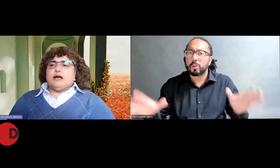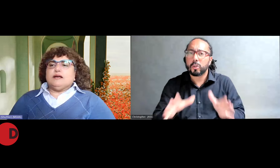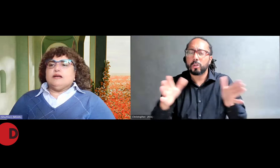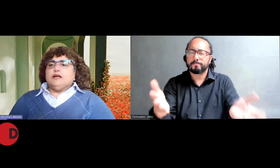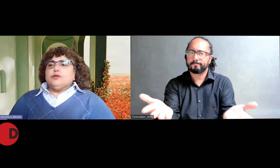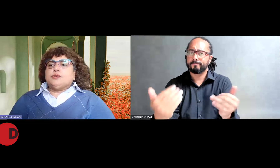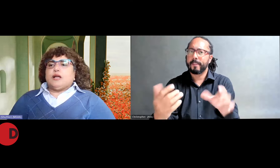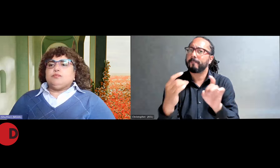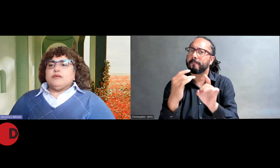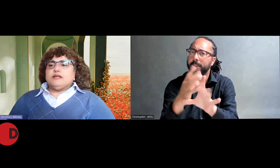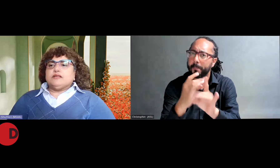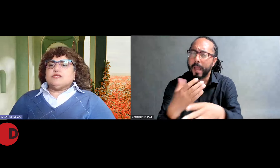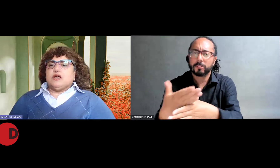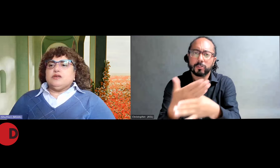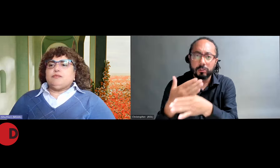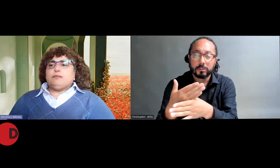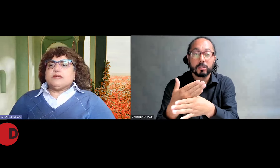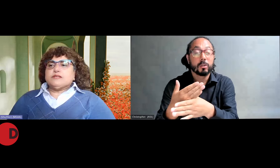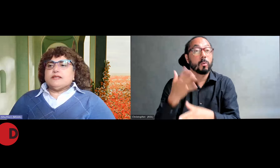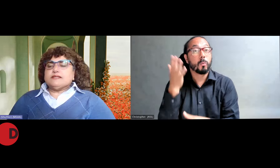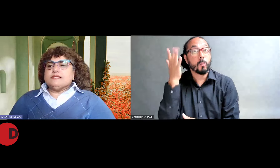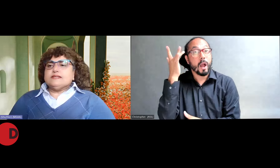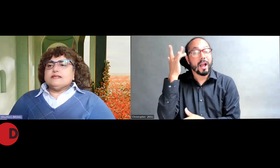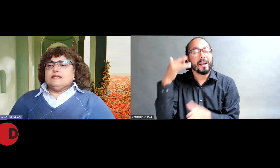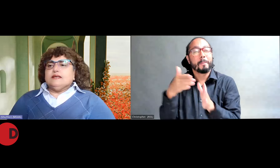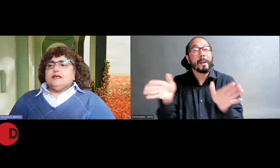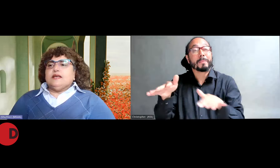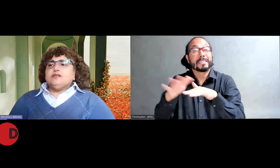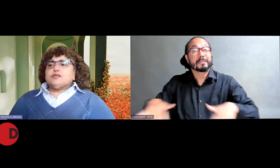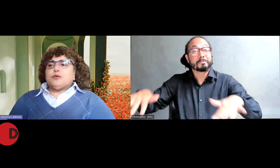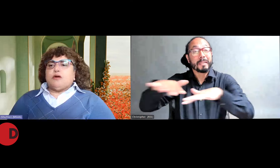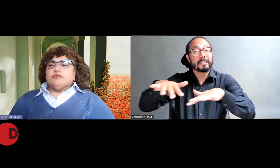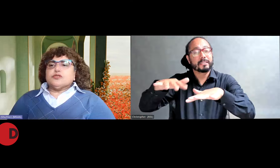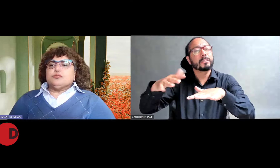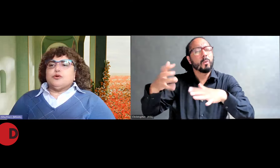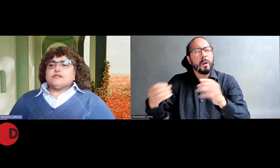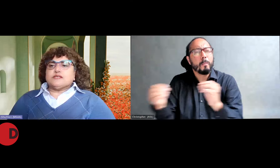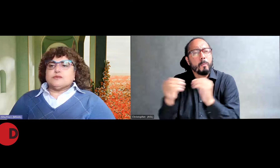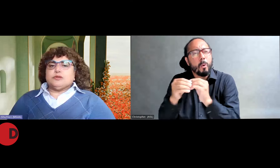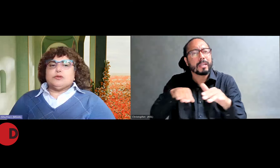to share their feedback to help make the design of public spaces